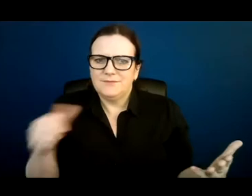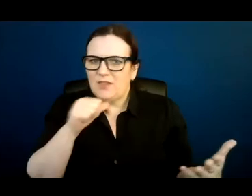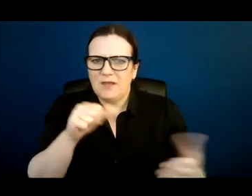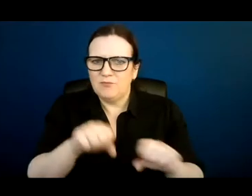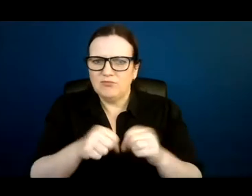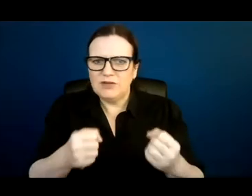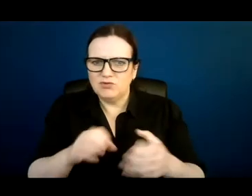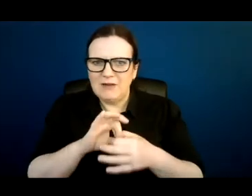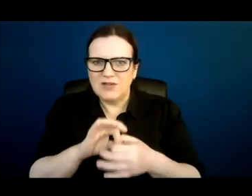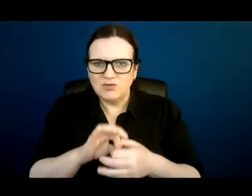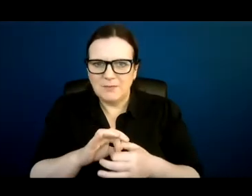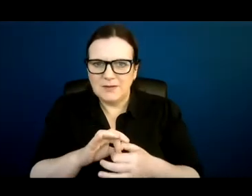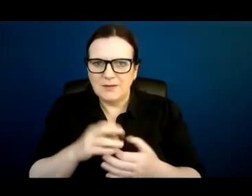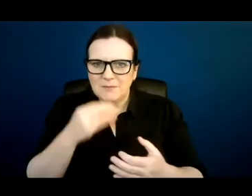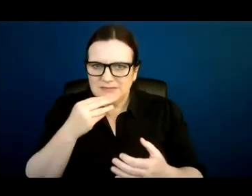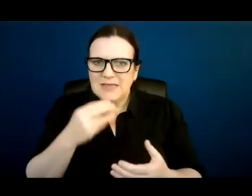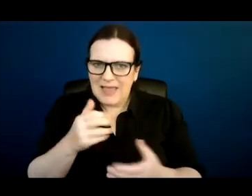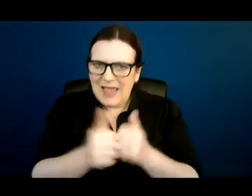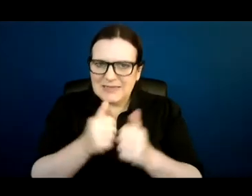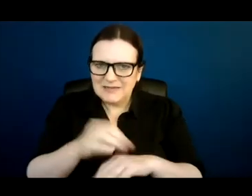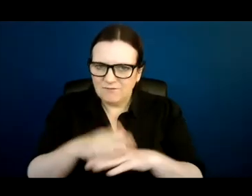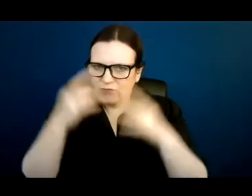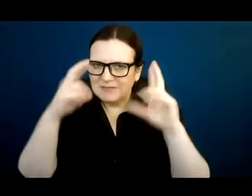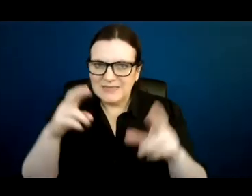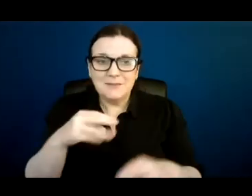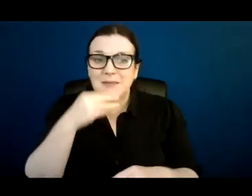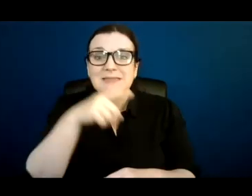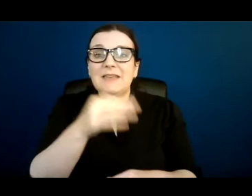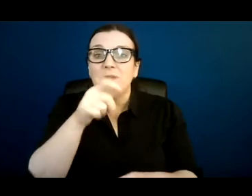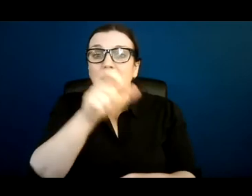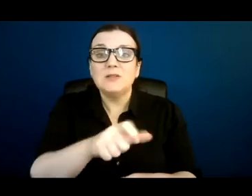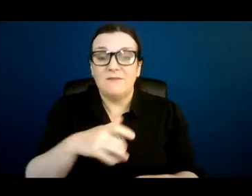they're not acting for the benefit of the client. By enabling decision making, the solicitor will